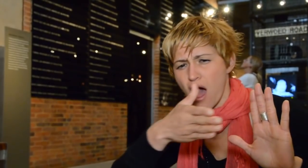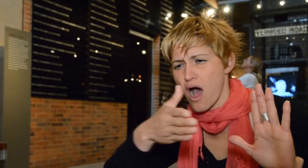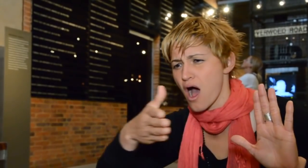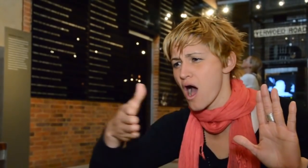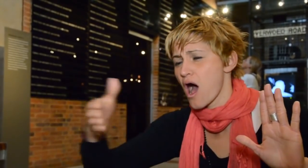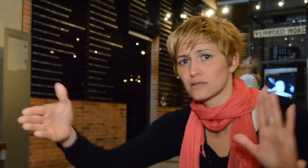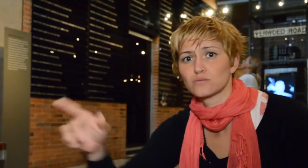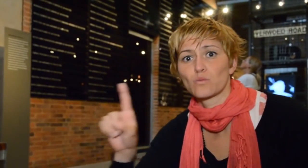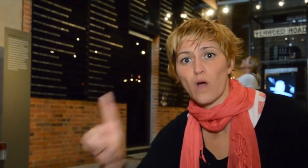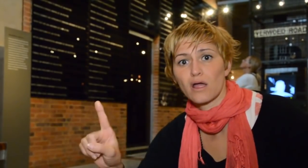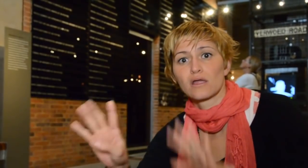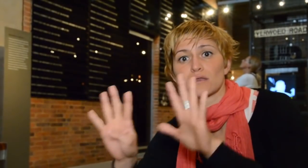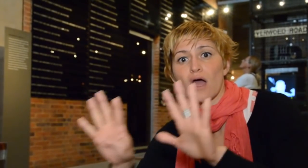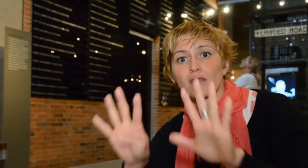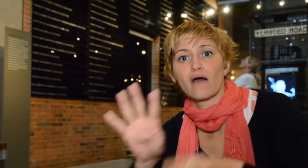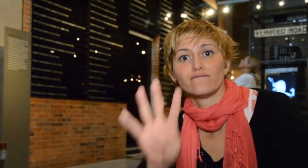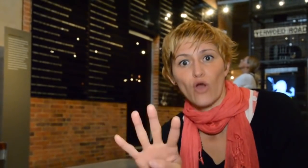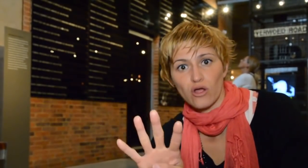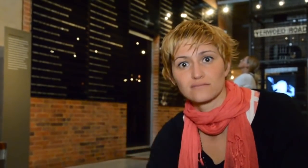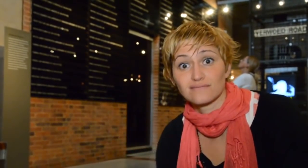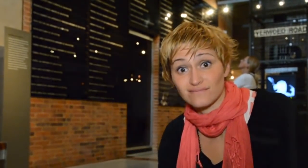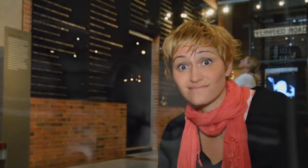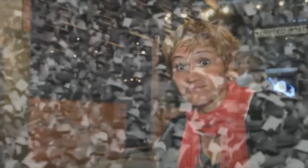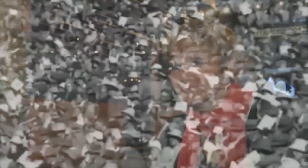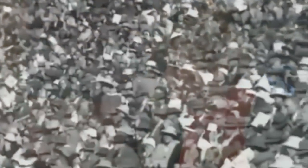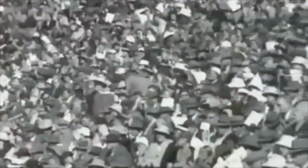a law throughout from 1948 to 1994.